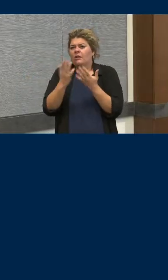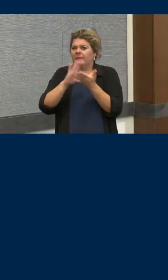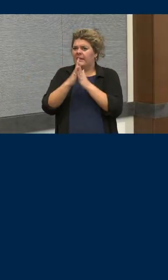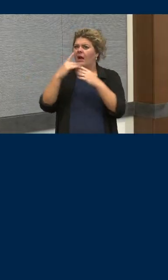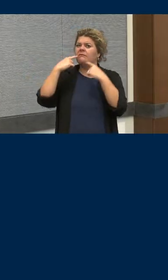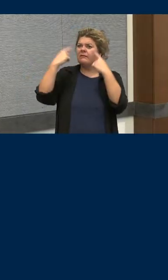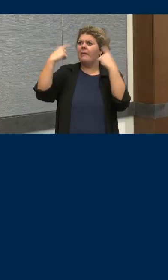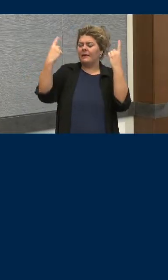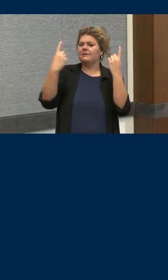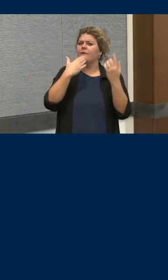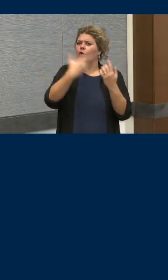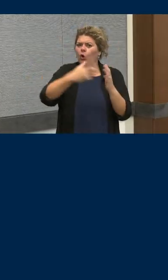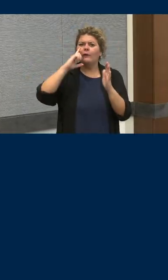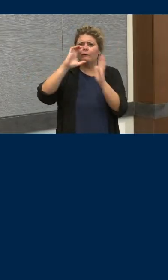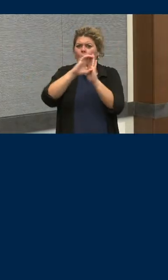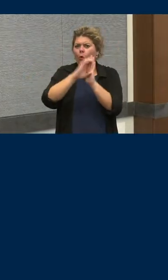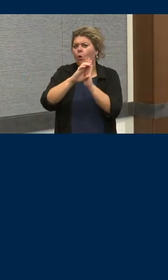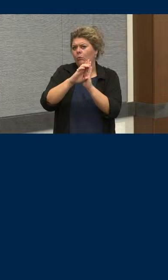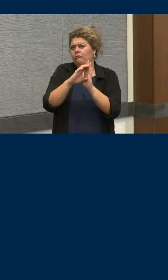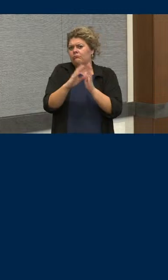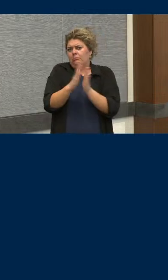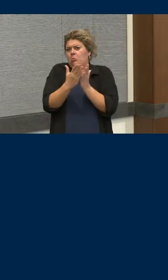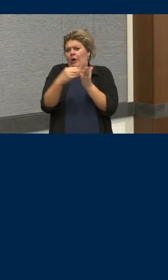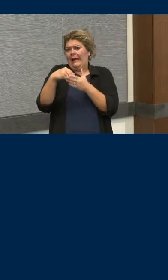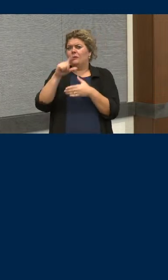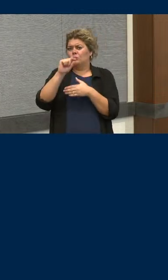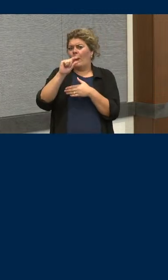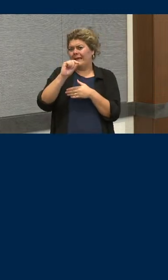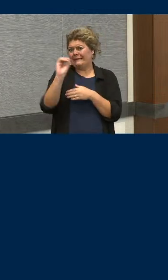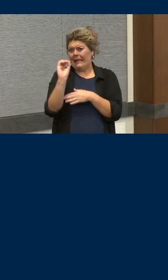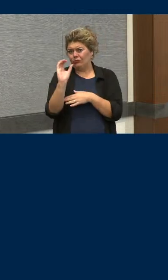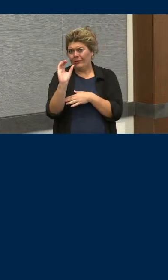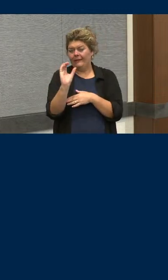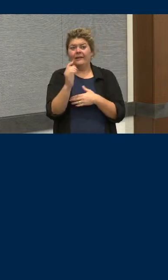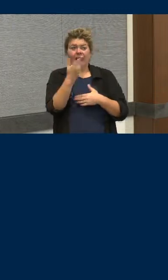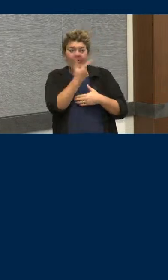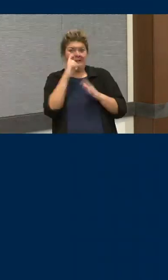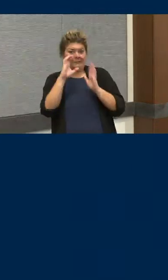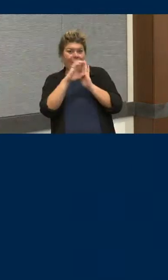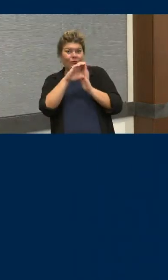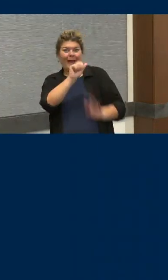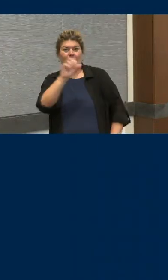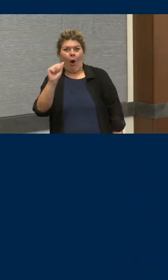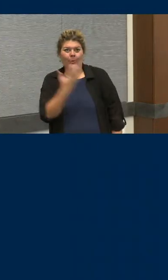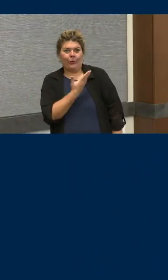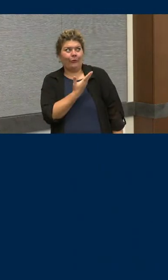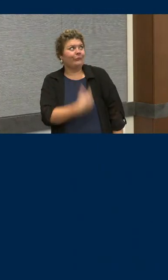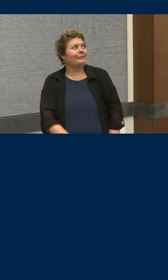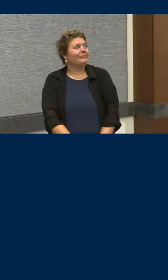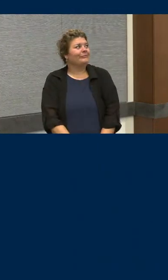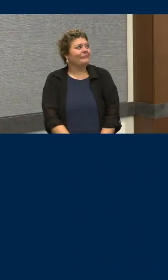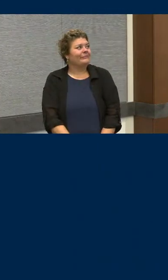books of the 20th century. and this is Ann Arbor.